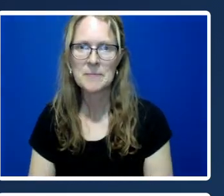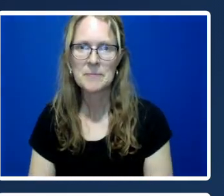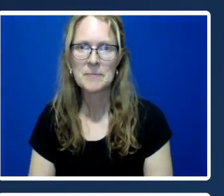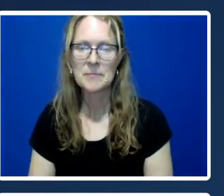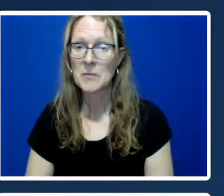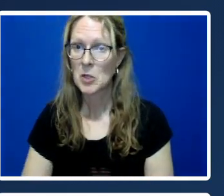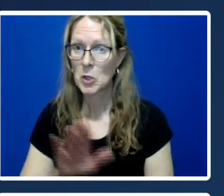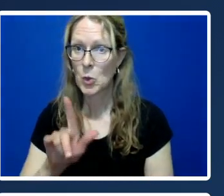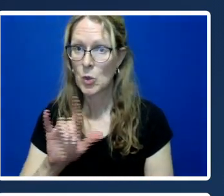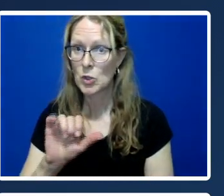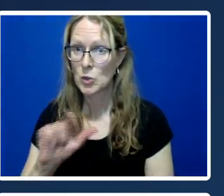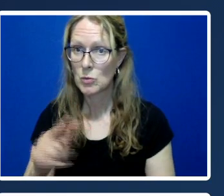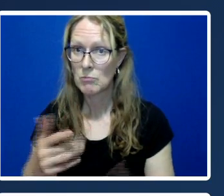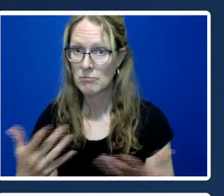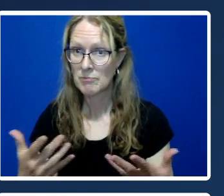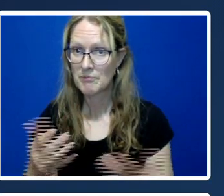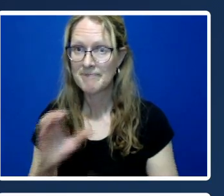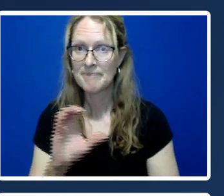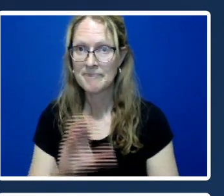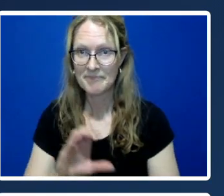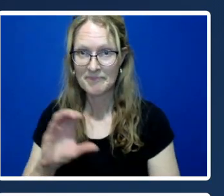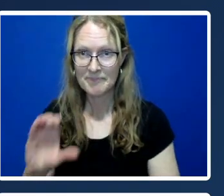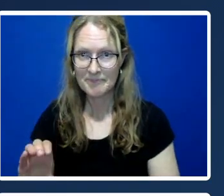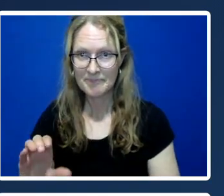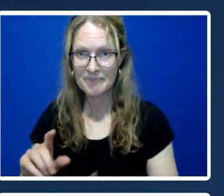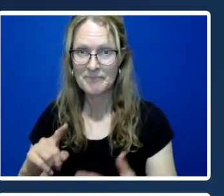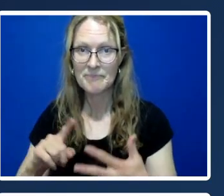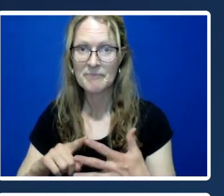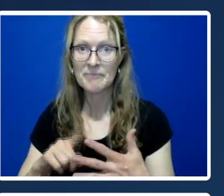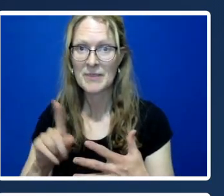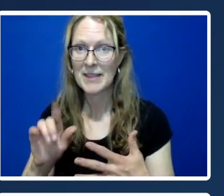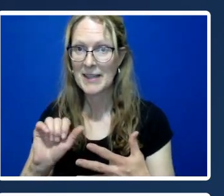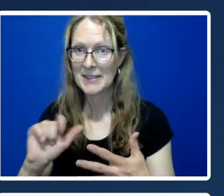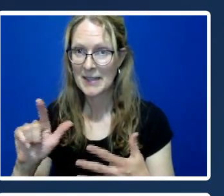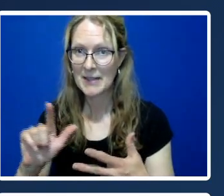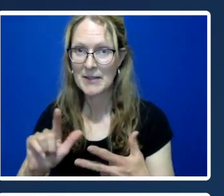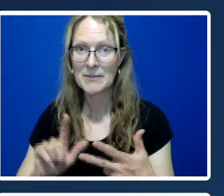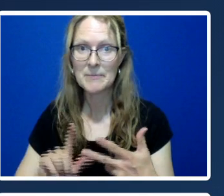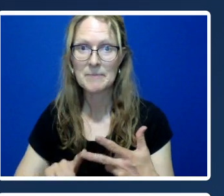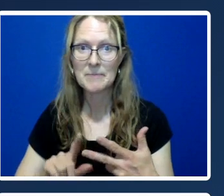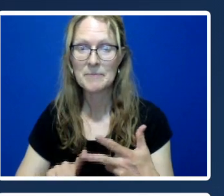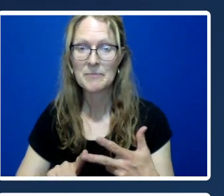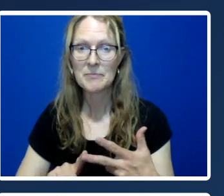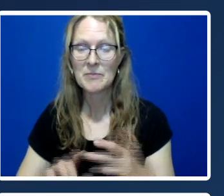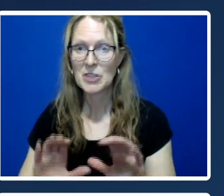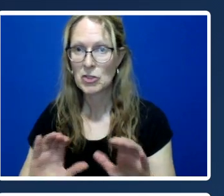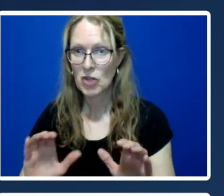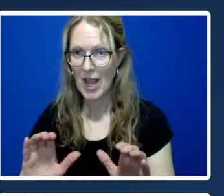are Closed Captioning, American Sign Language, and the Chat and a Chat Moderator.